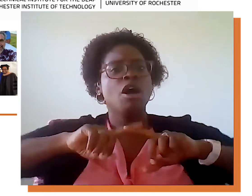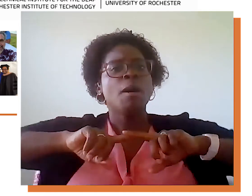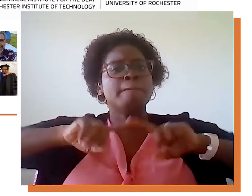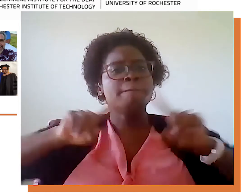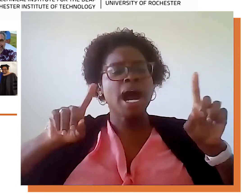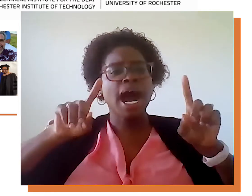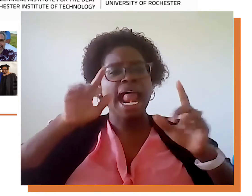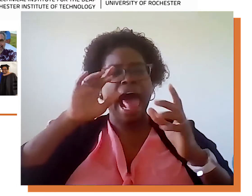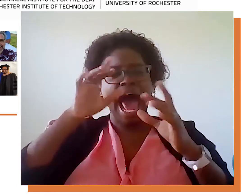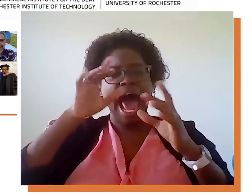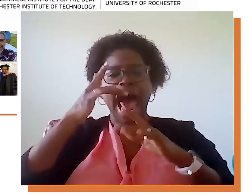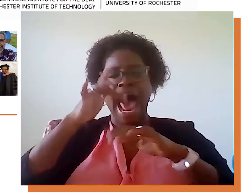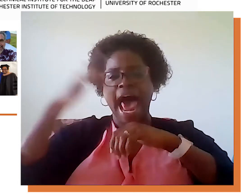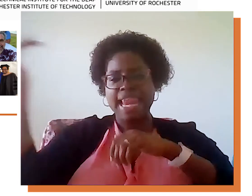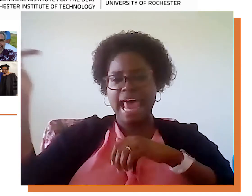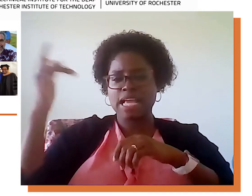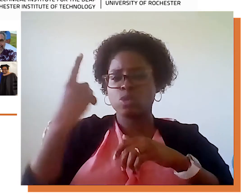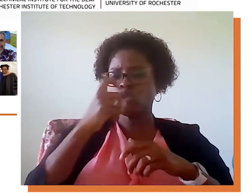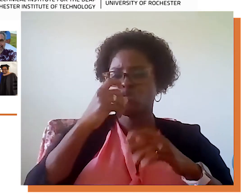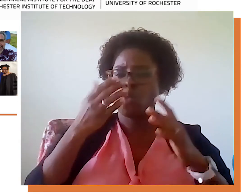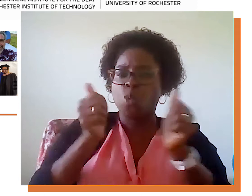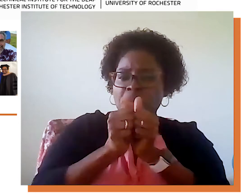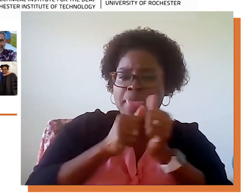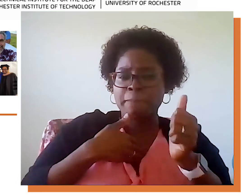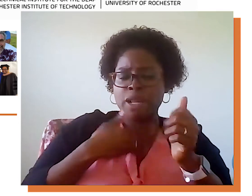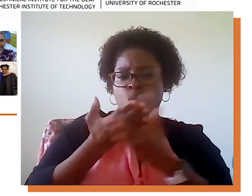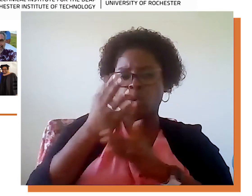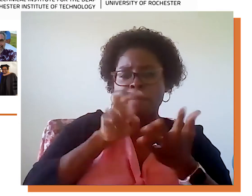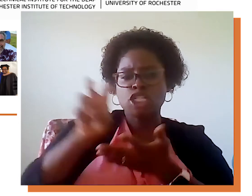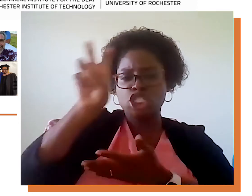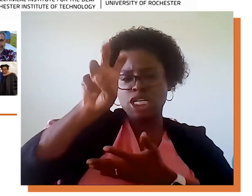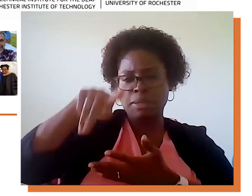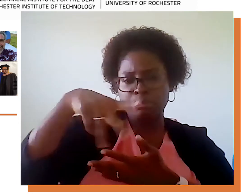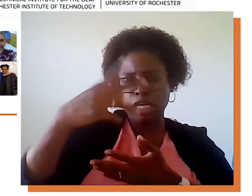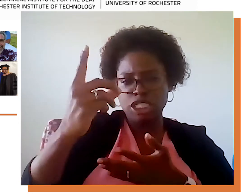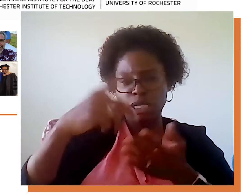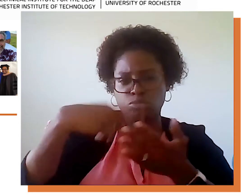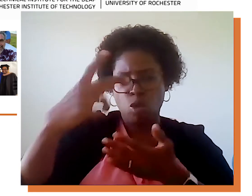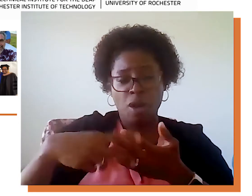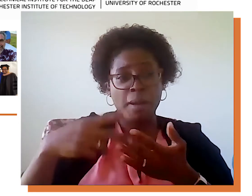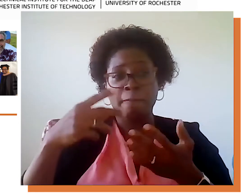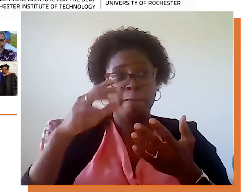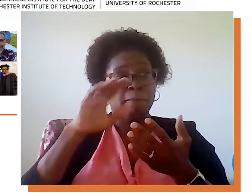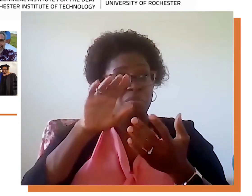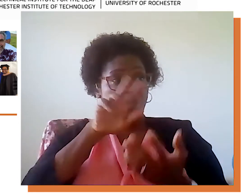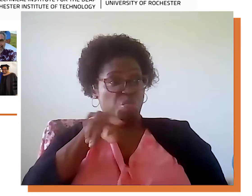But I'd like to highlight those who have been with me through my journey for my doctoral program.